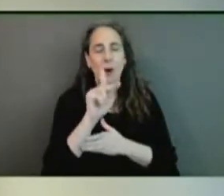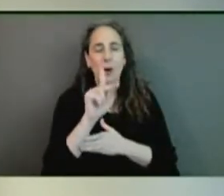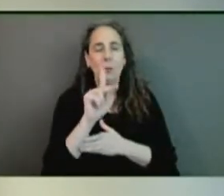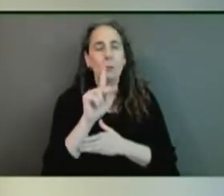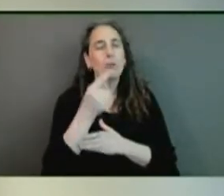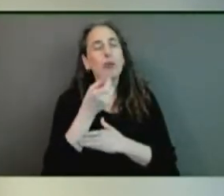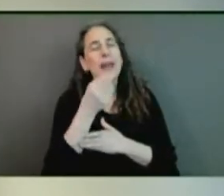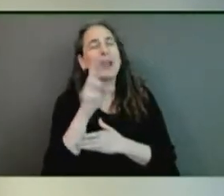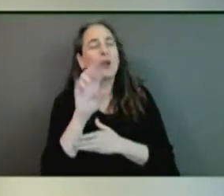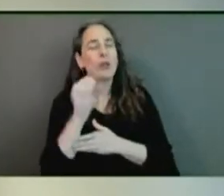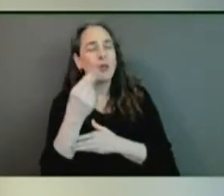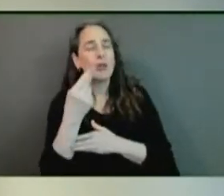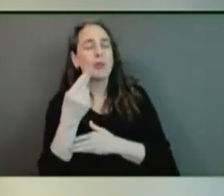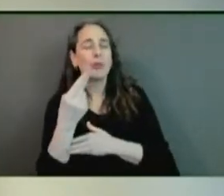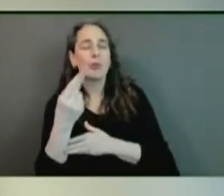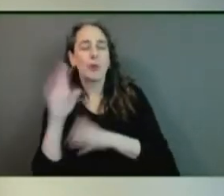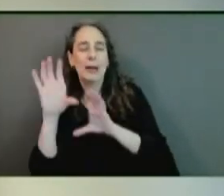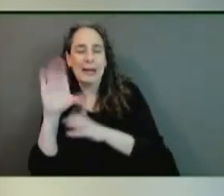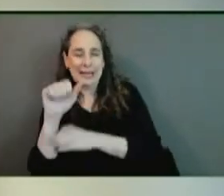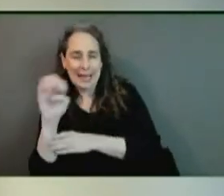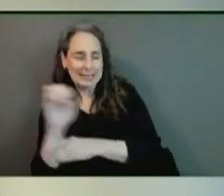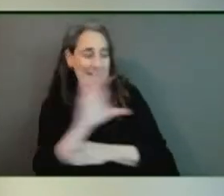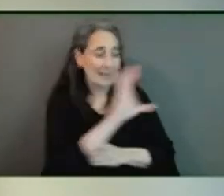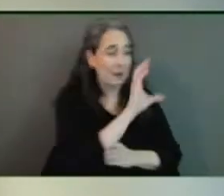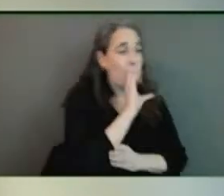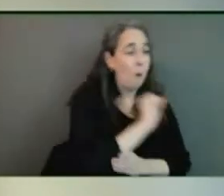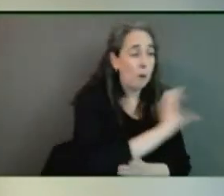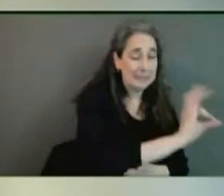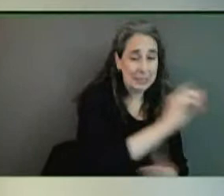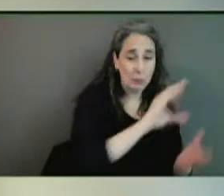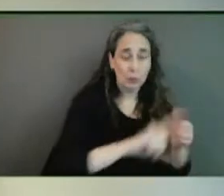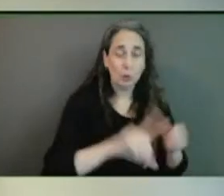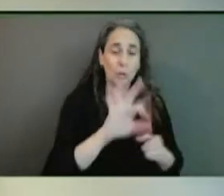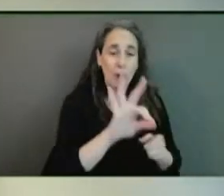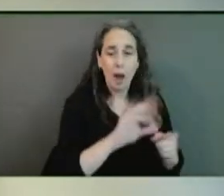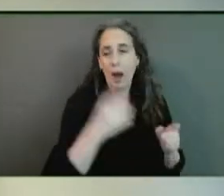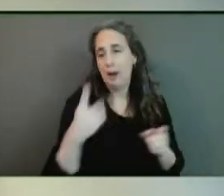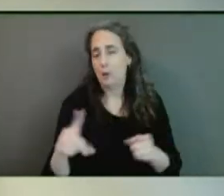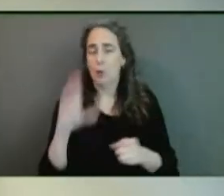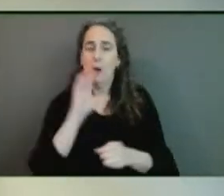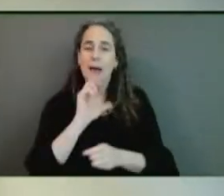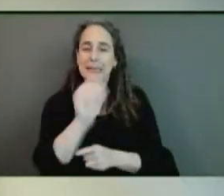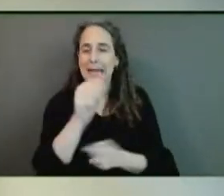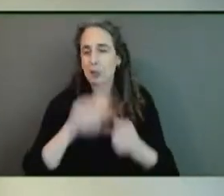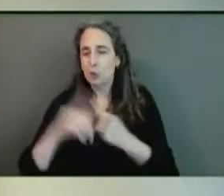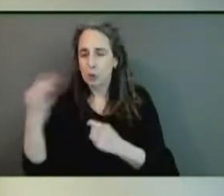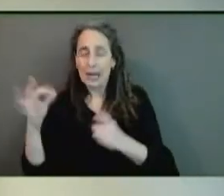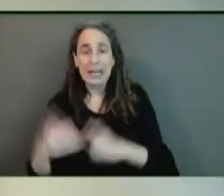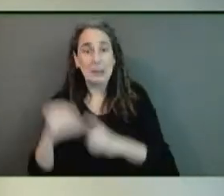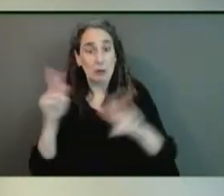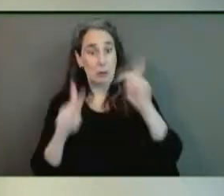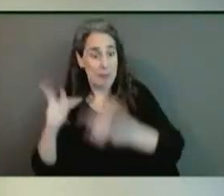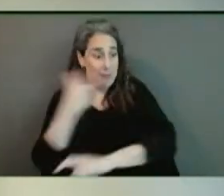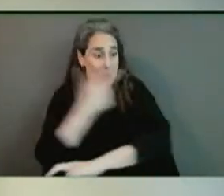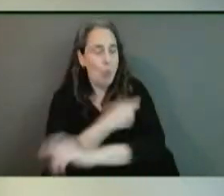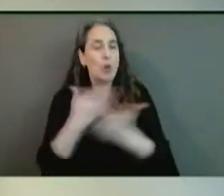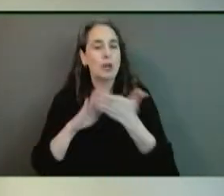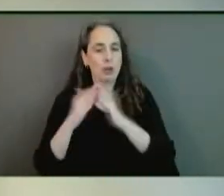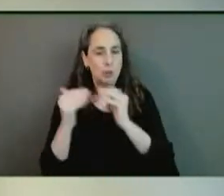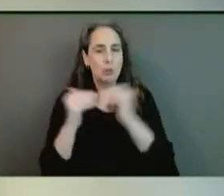may have breakthrough cases, be it from 0 to 9 or 10 to 19,